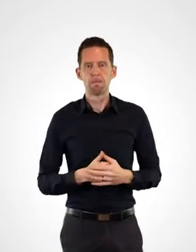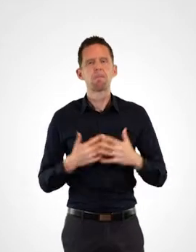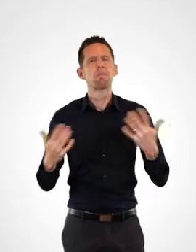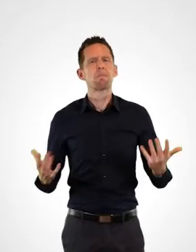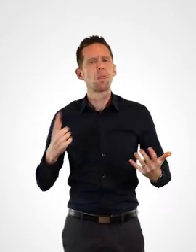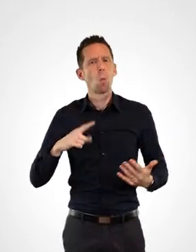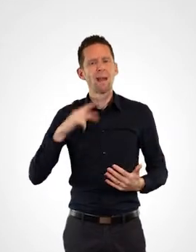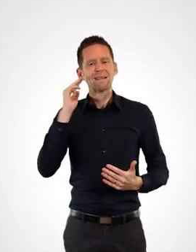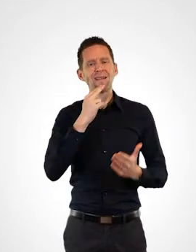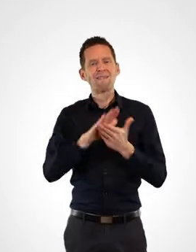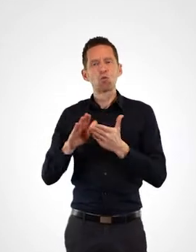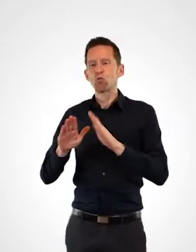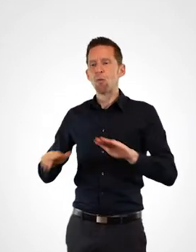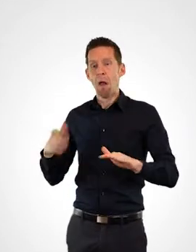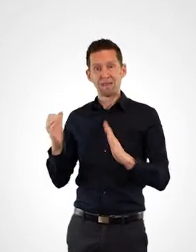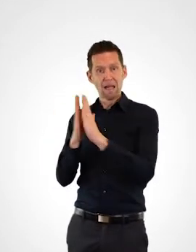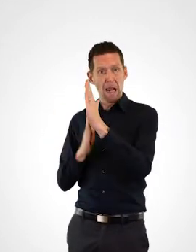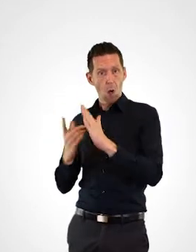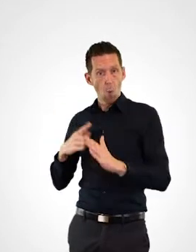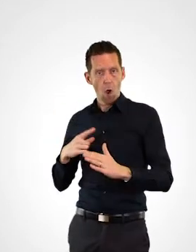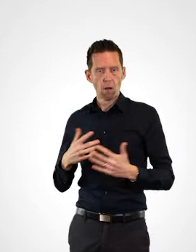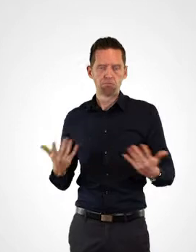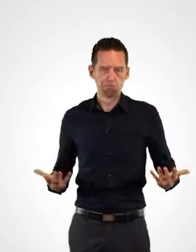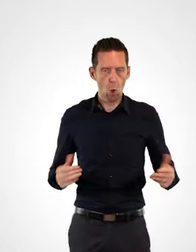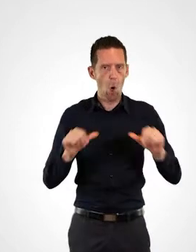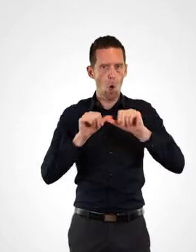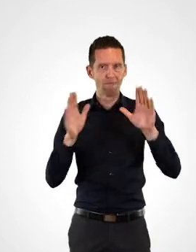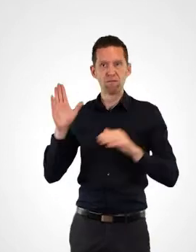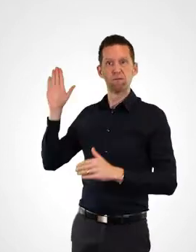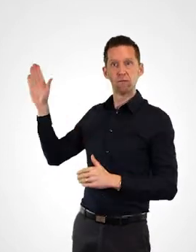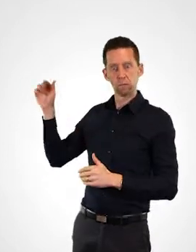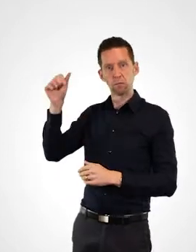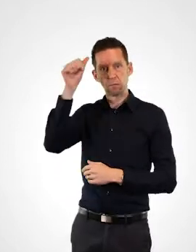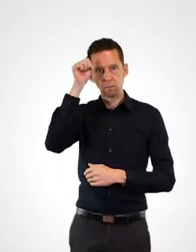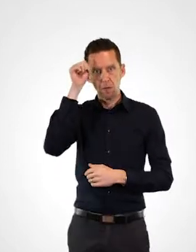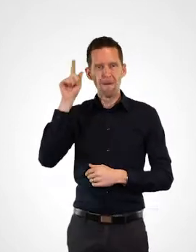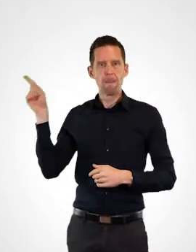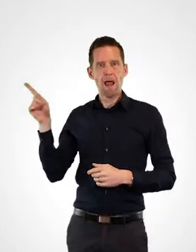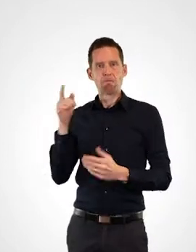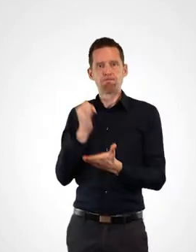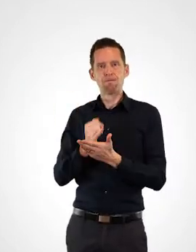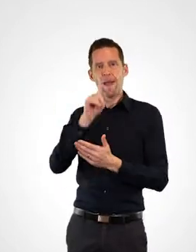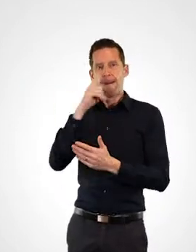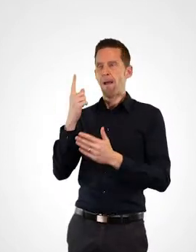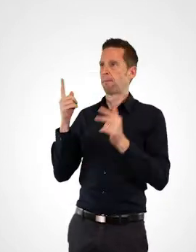So why are deaf and hard of hearing children delayed? Well, one obvious reason is that they are not able to access